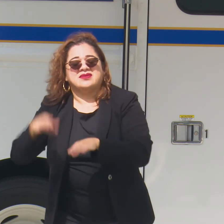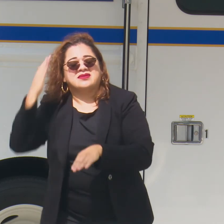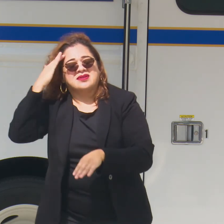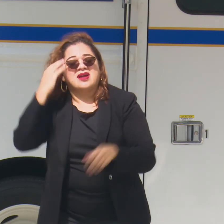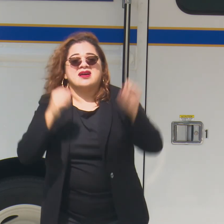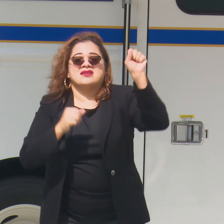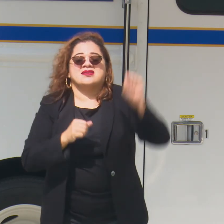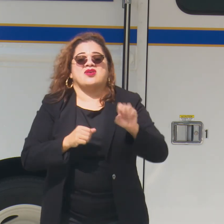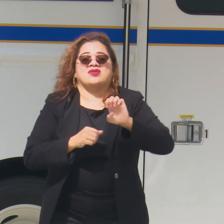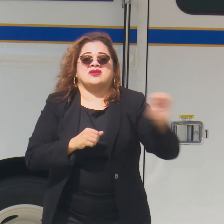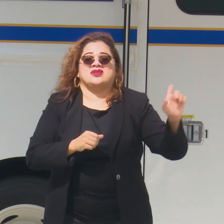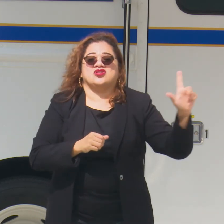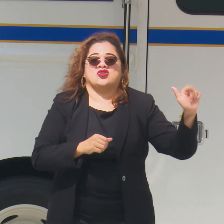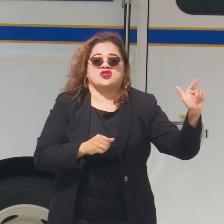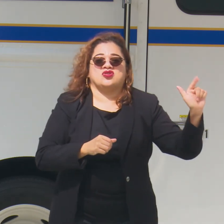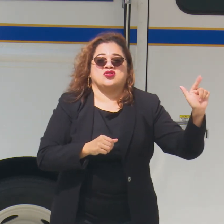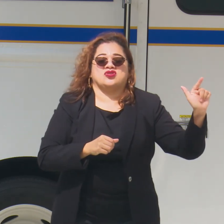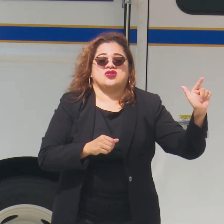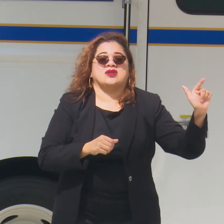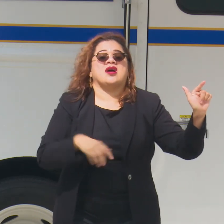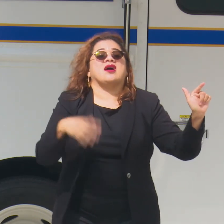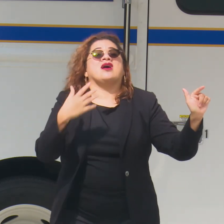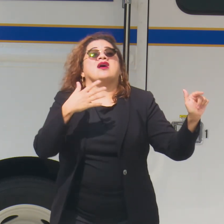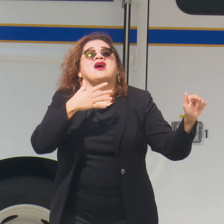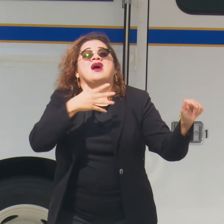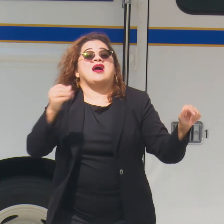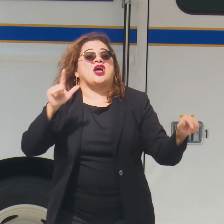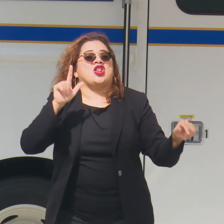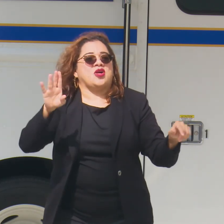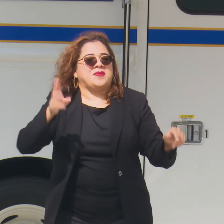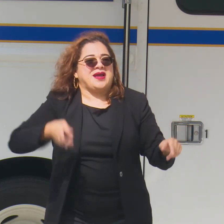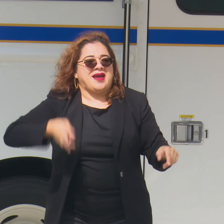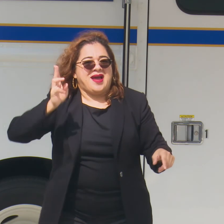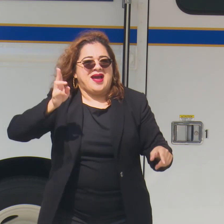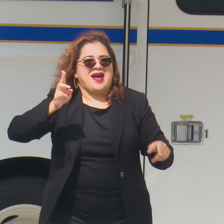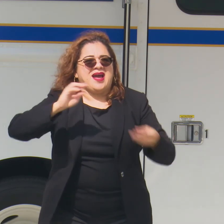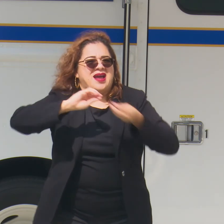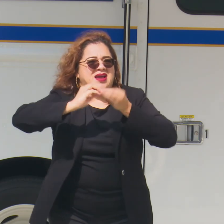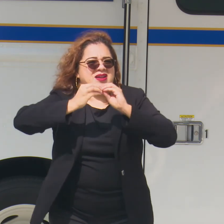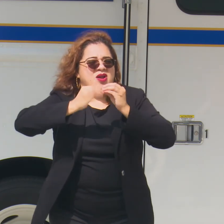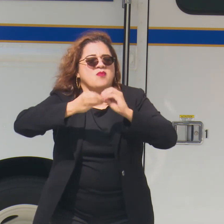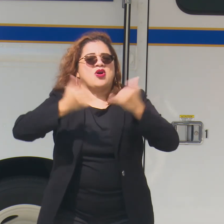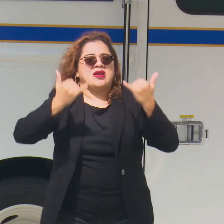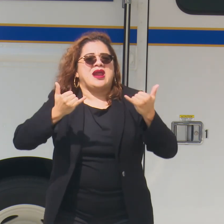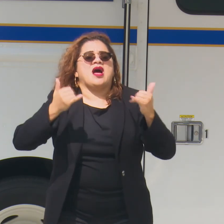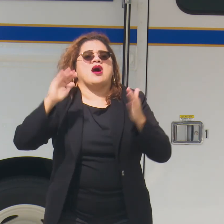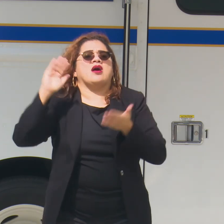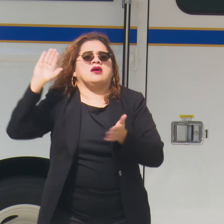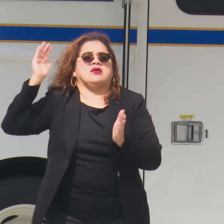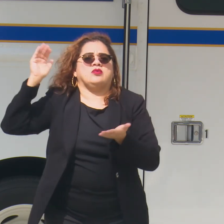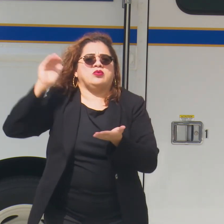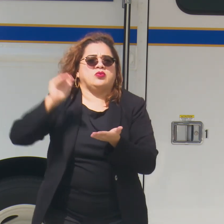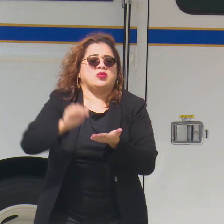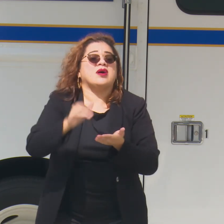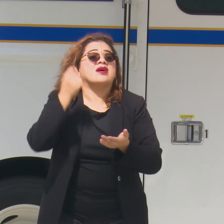Long Beach that have a very high rate but it's sort of toppling and leveling off but that's because of the work of the testing that was done on the front